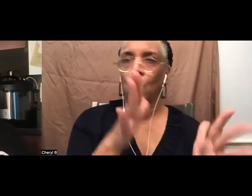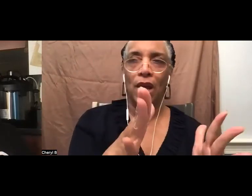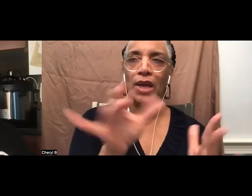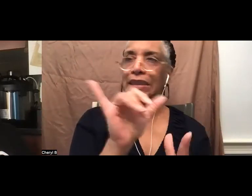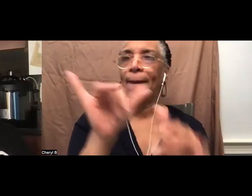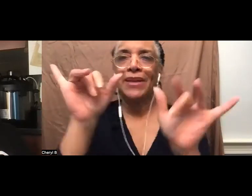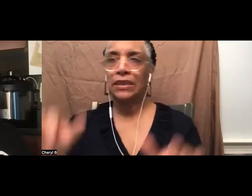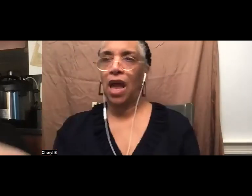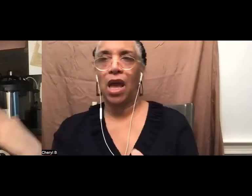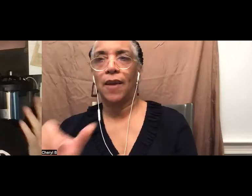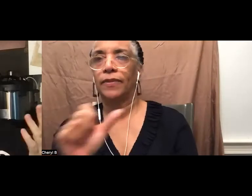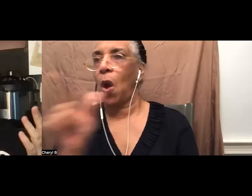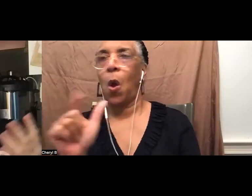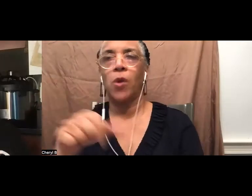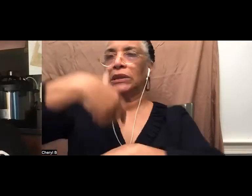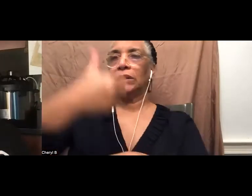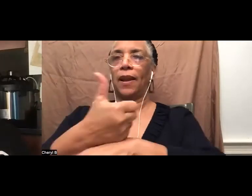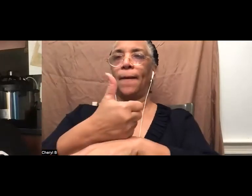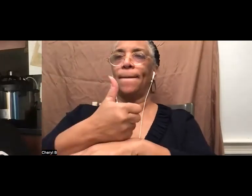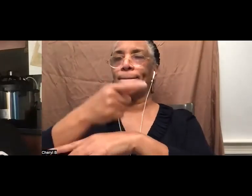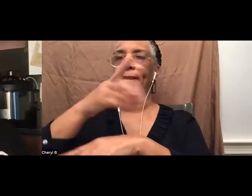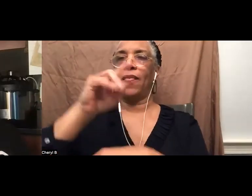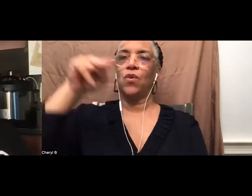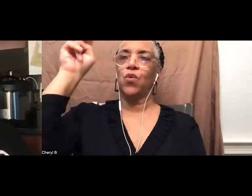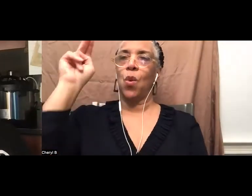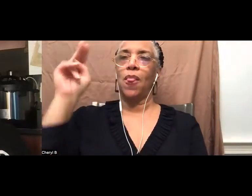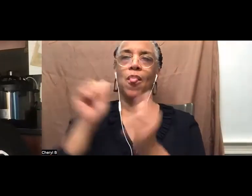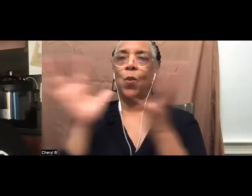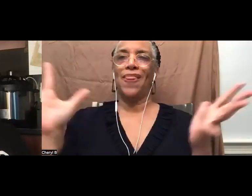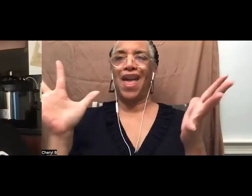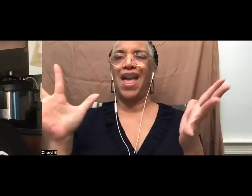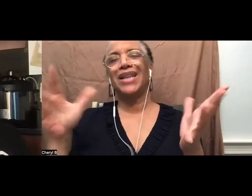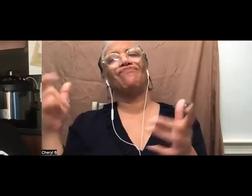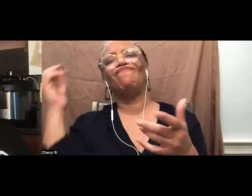without any understanding